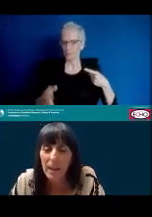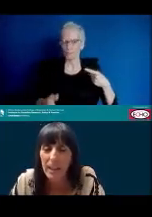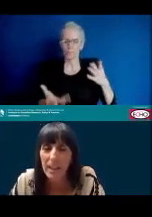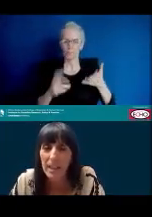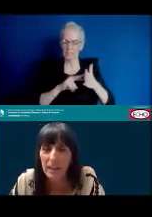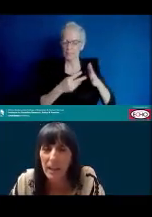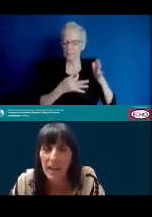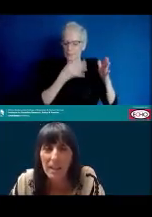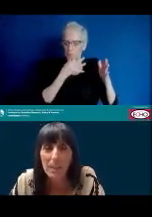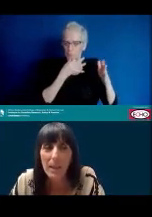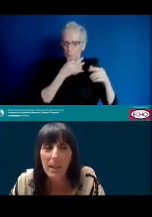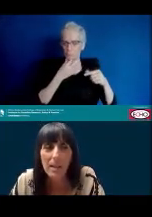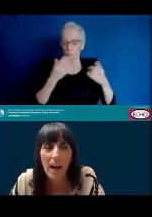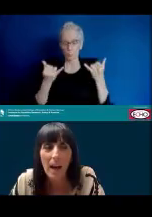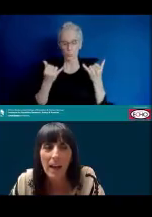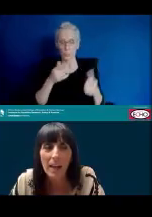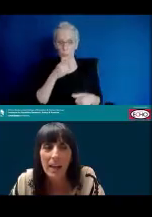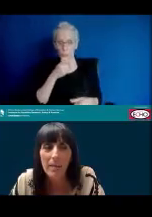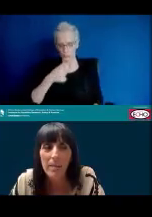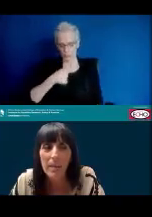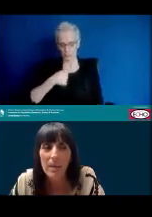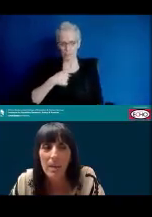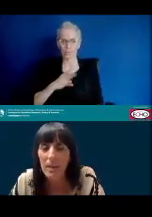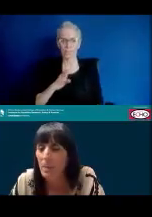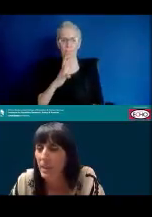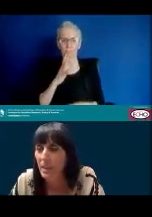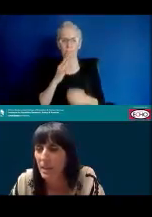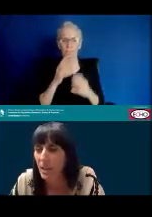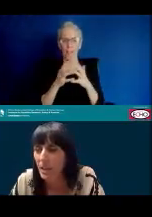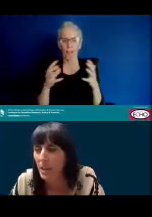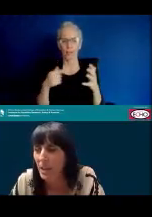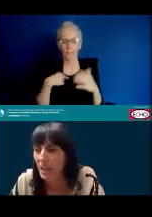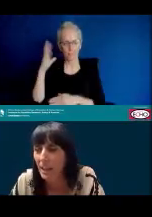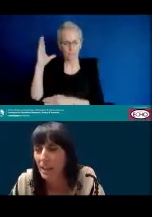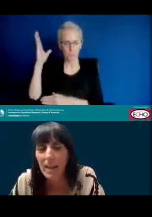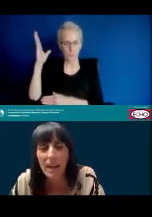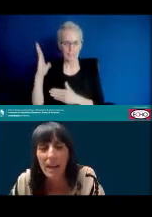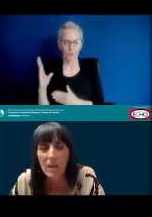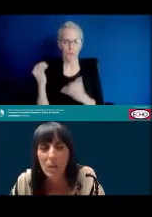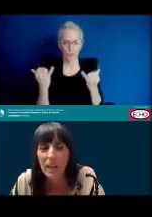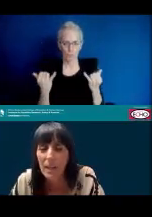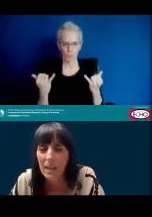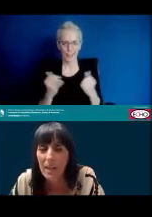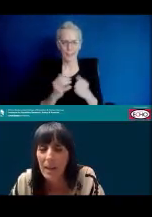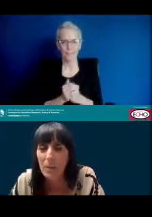talking a lot because I am the presenter today, as well as I'm